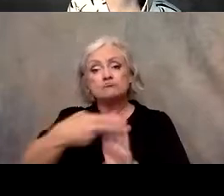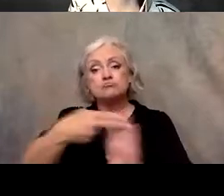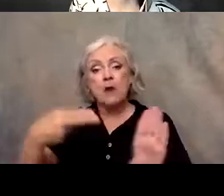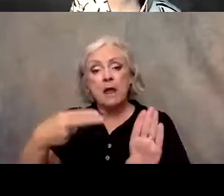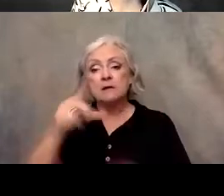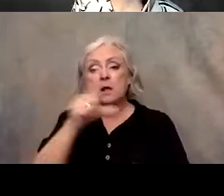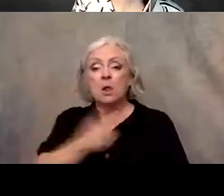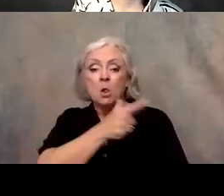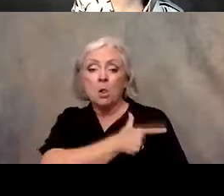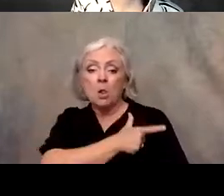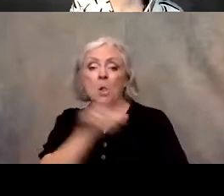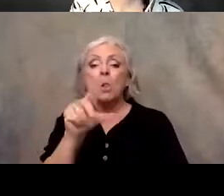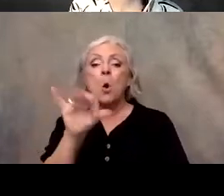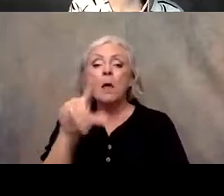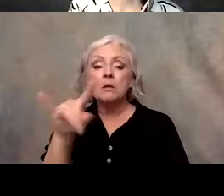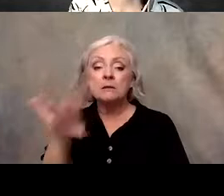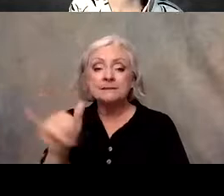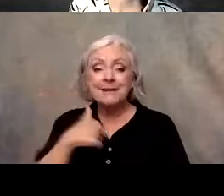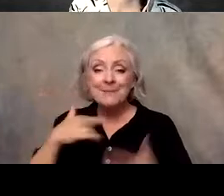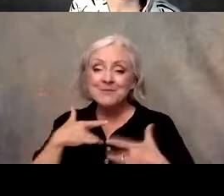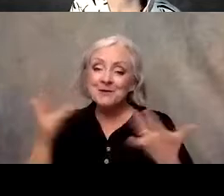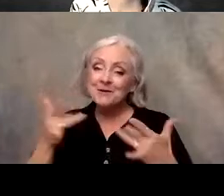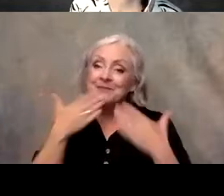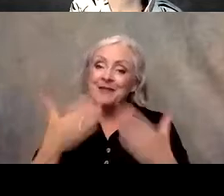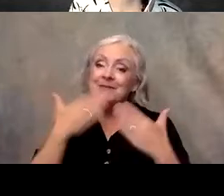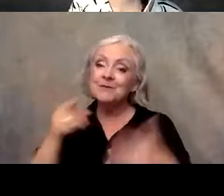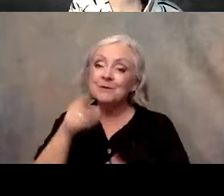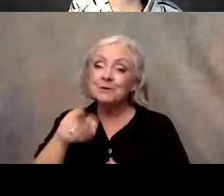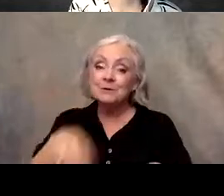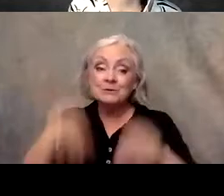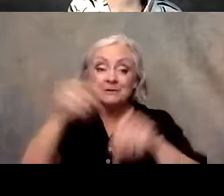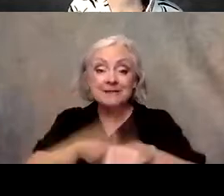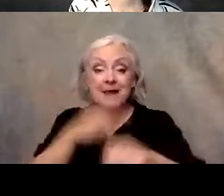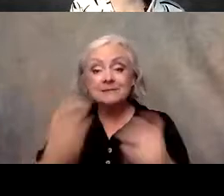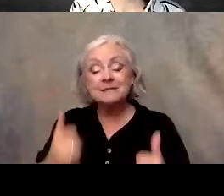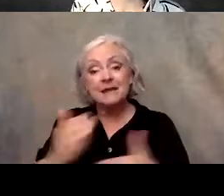So I am thrilled and so grateful that you took the time today to share with me and to learn a little bit